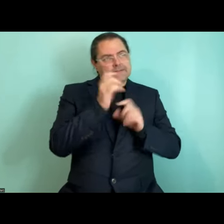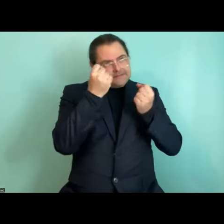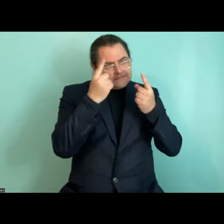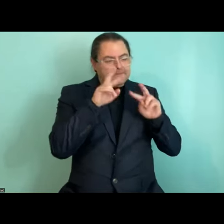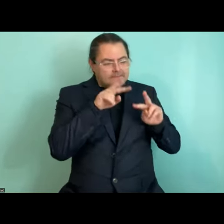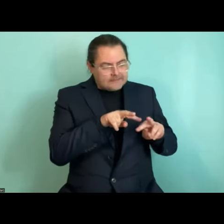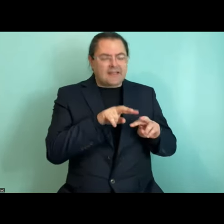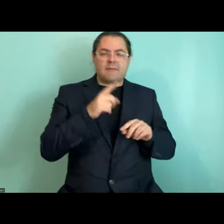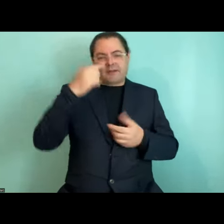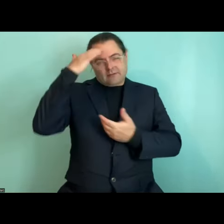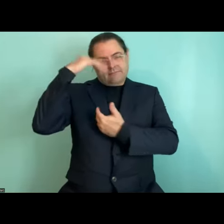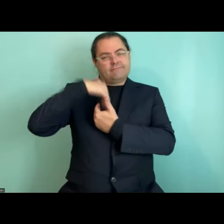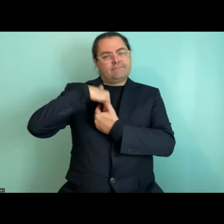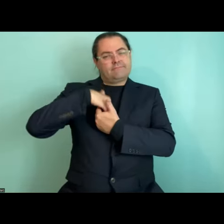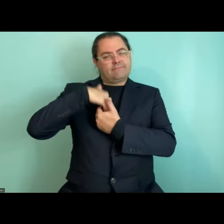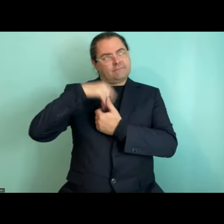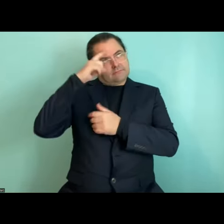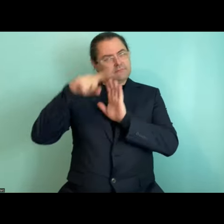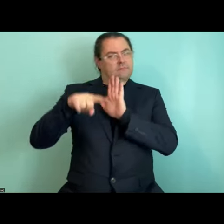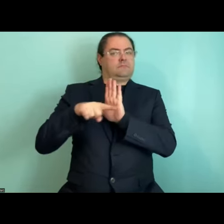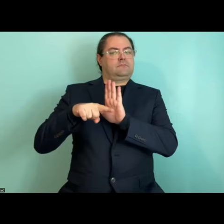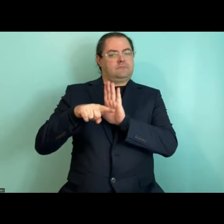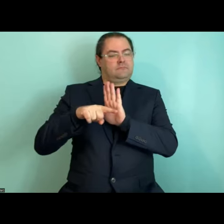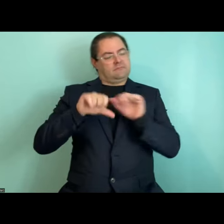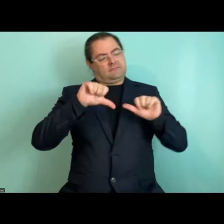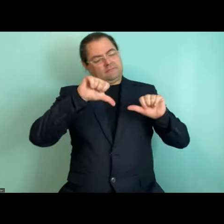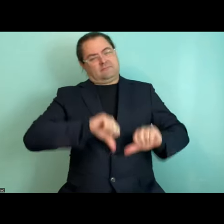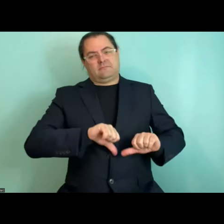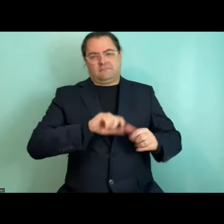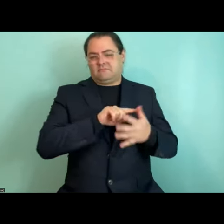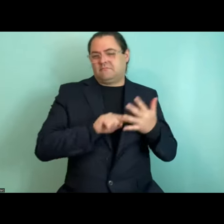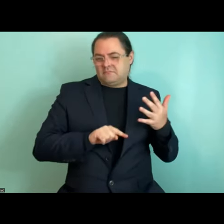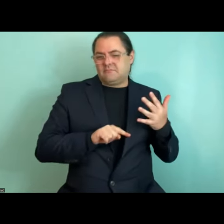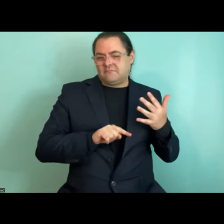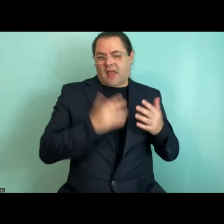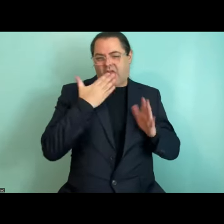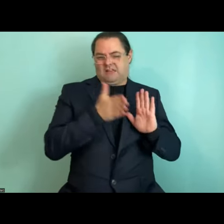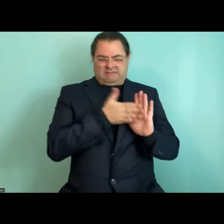10:07:50 It is not a piece. 10:07:51 Okay tomorrow on our defense even